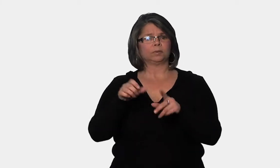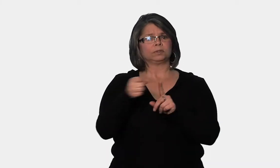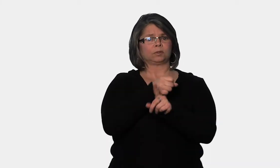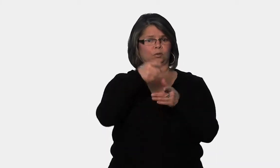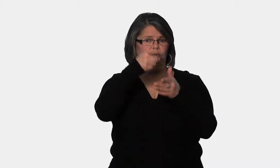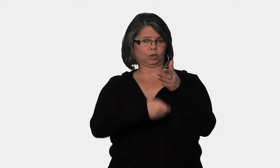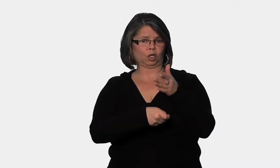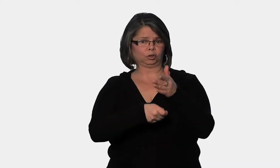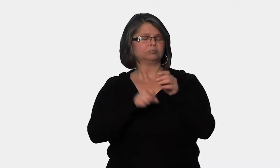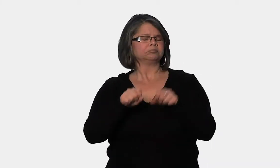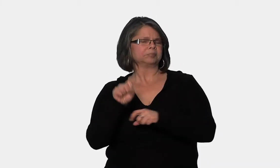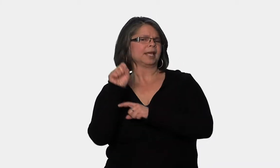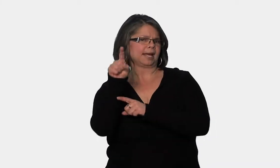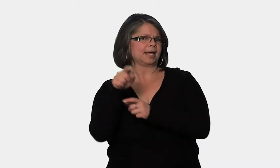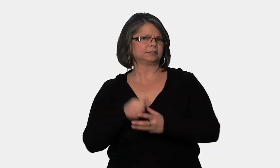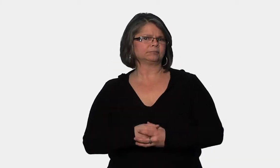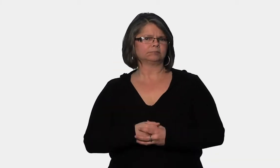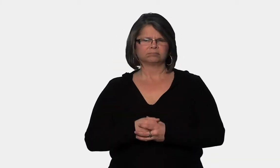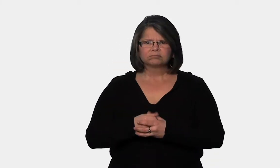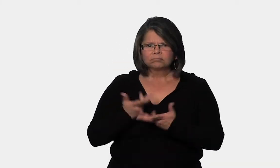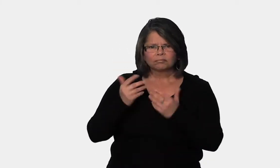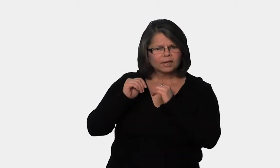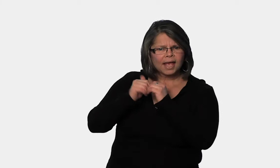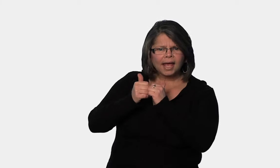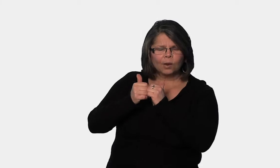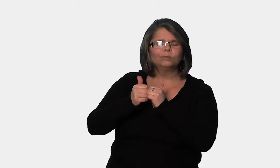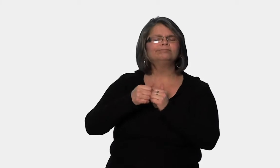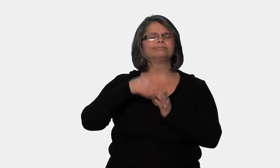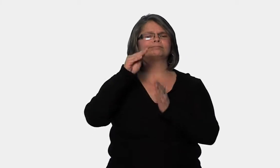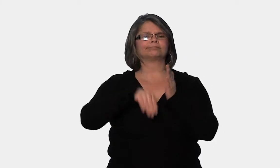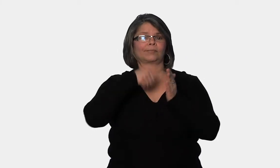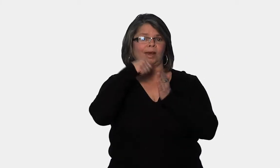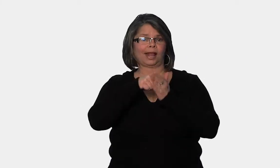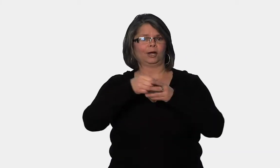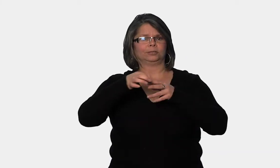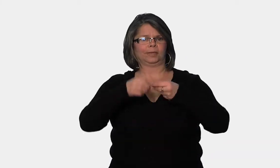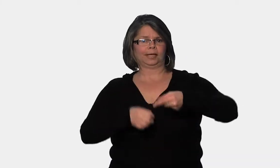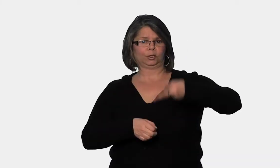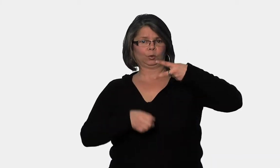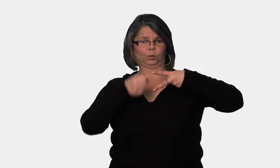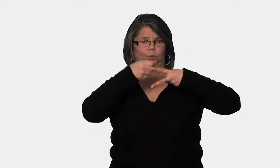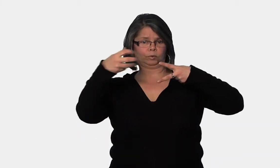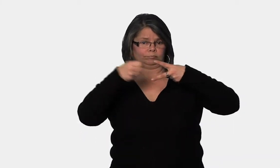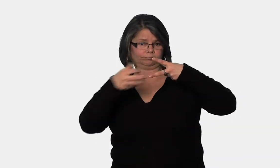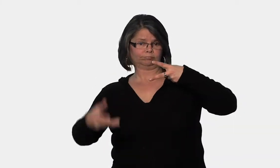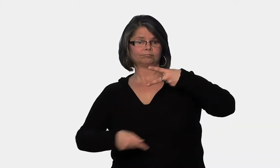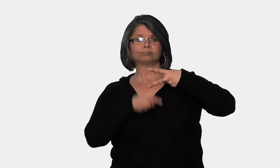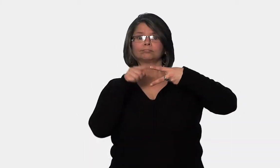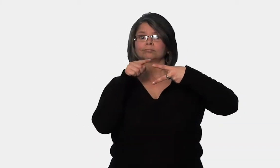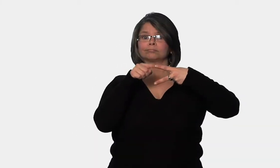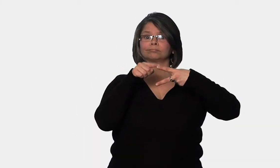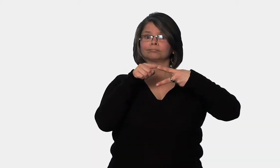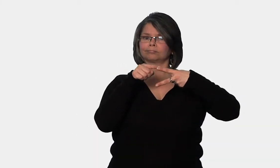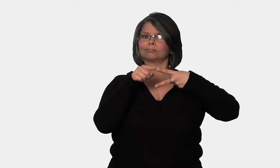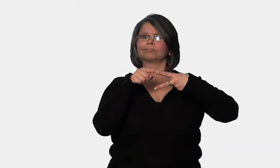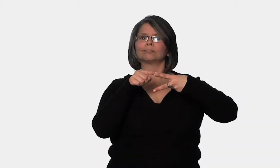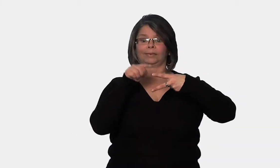to drop an assault charge, by writing a letter that explains: